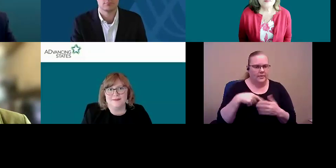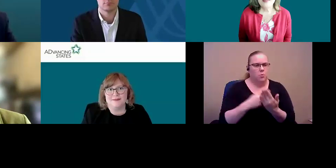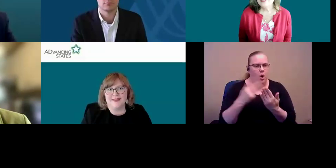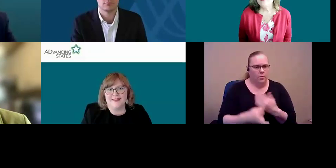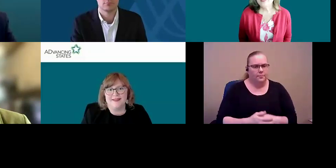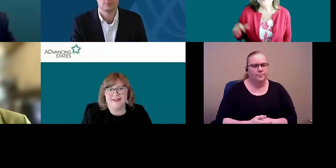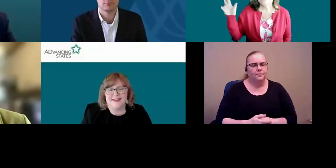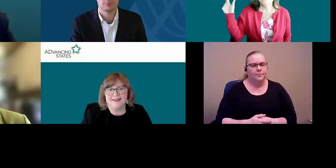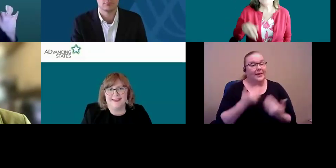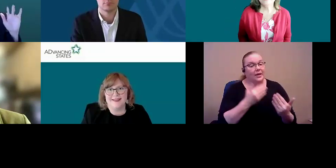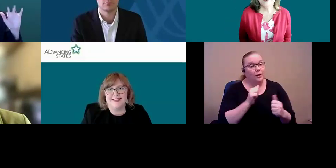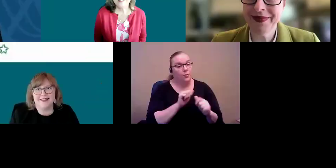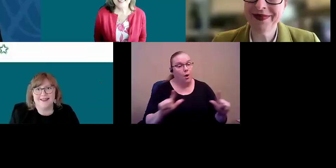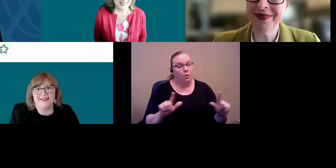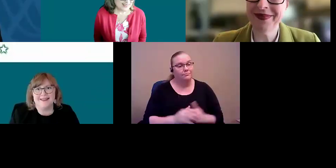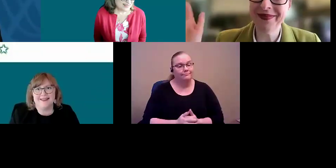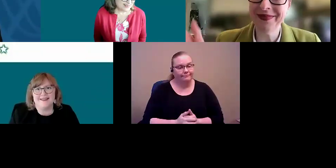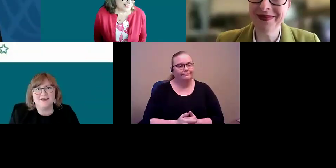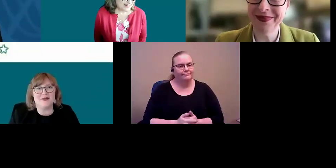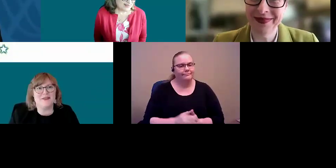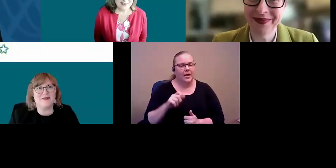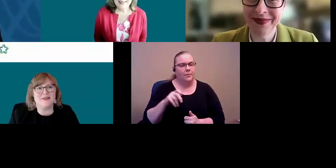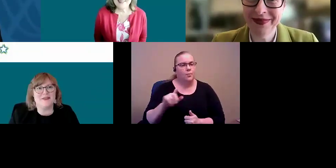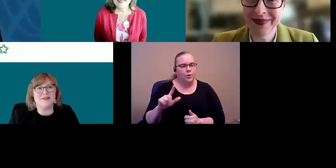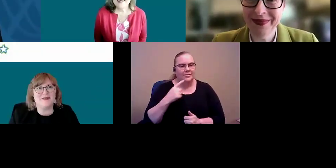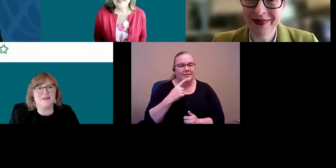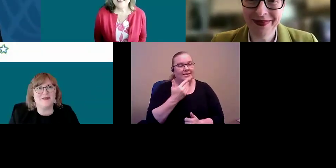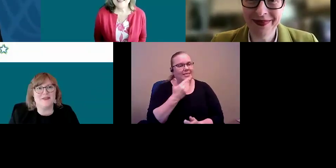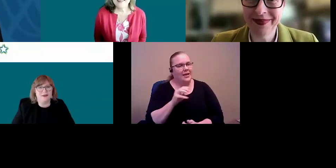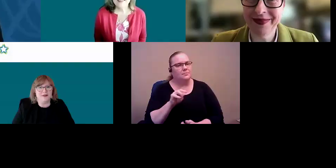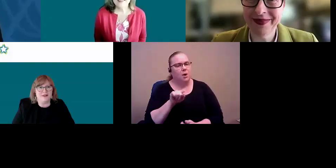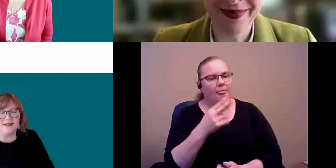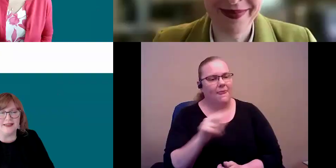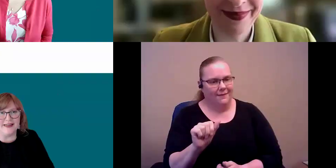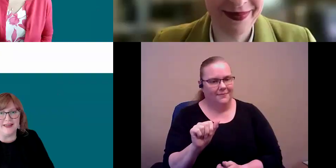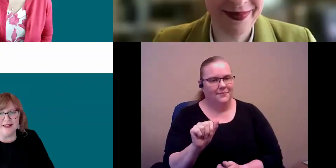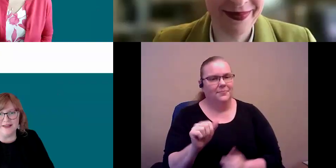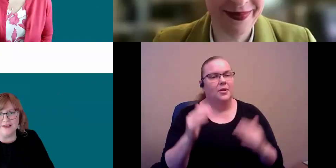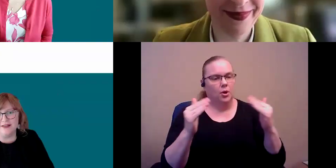Martha Roherty, ADvancing States: Thank you, guys. April Young, ADvancing States: Thanks, Martha. You can go ahead and go to the next slide.